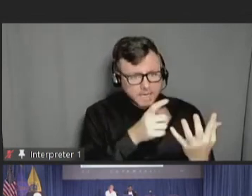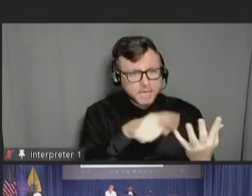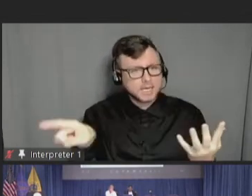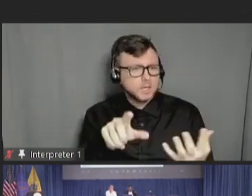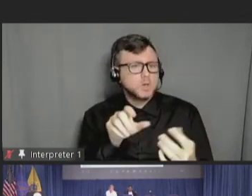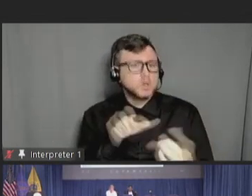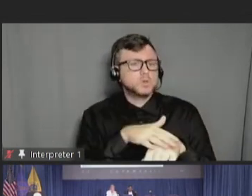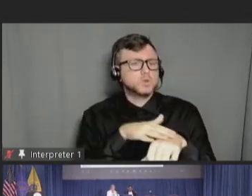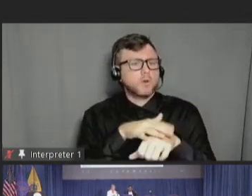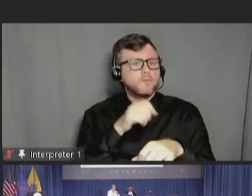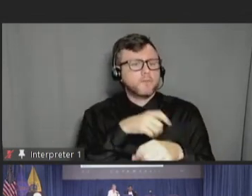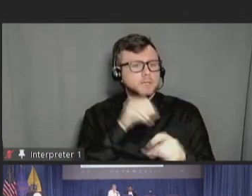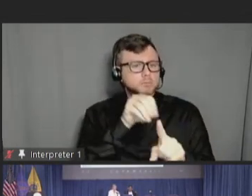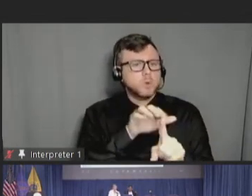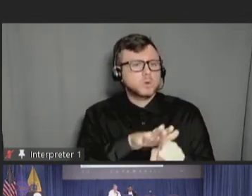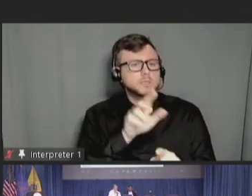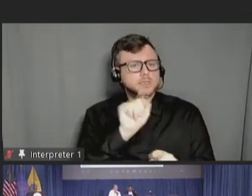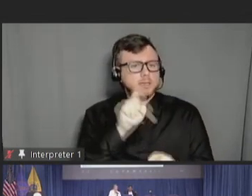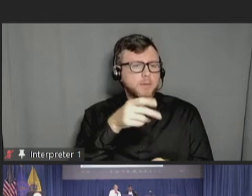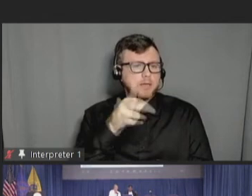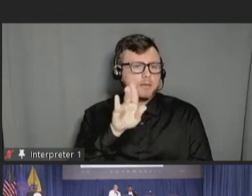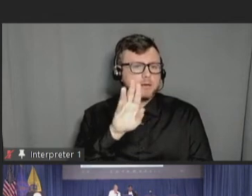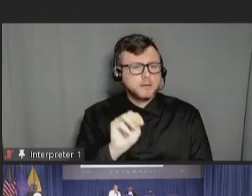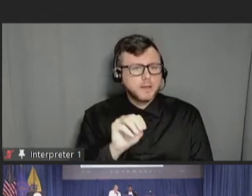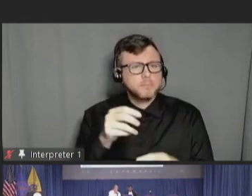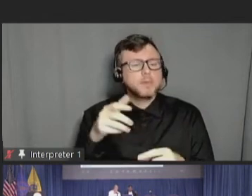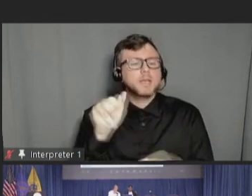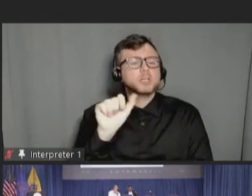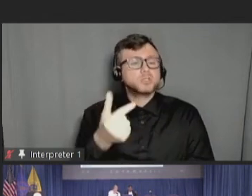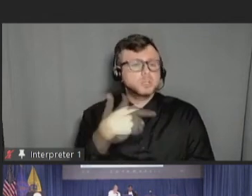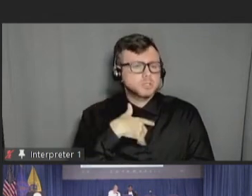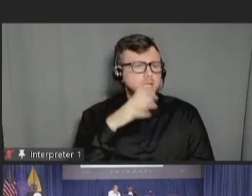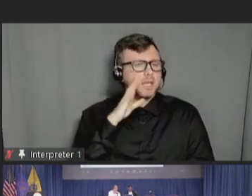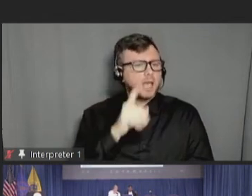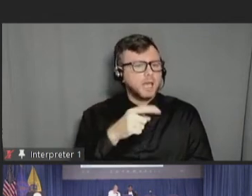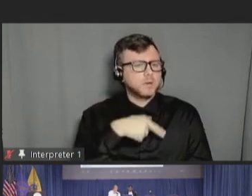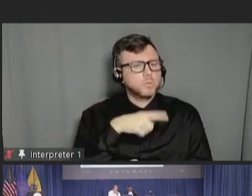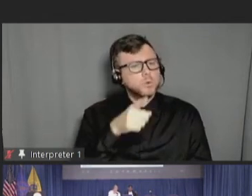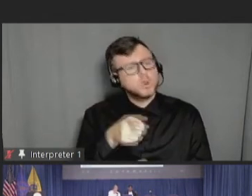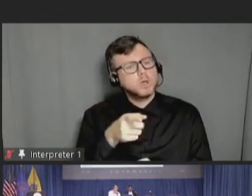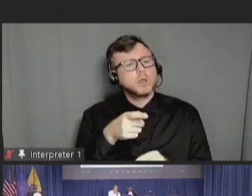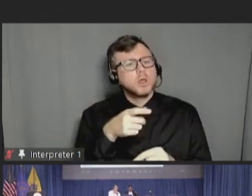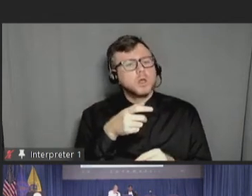pathogen, and definitely should preferably target conserved epitopes to get to a broadly